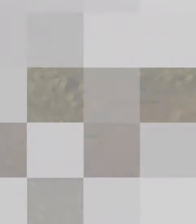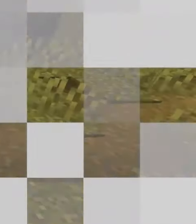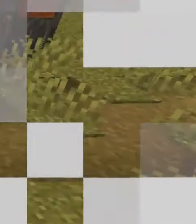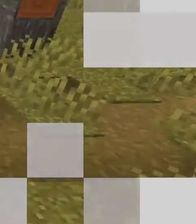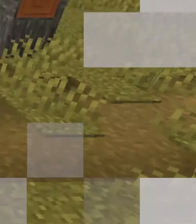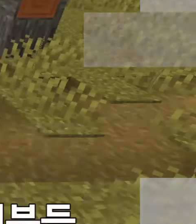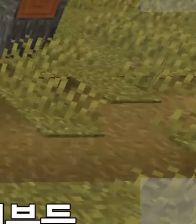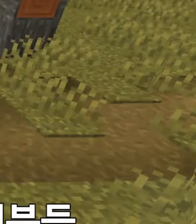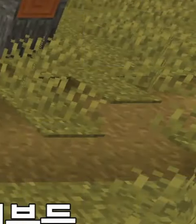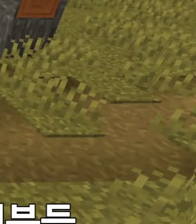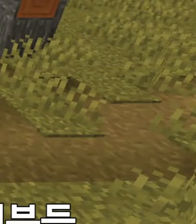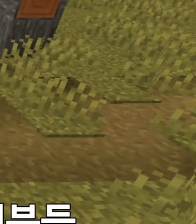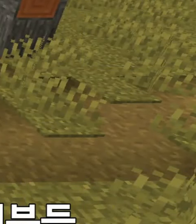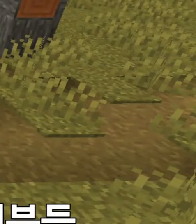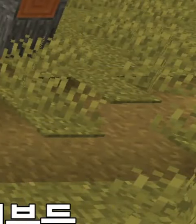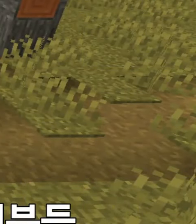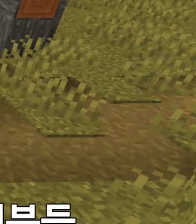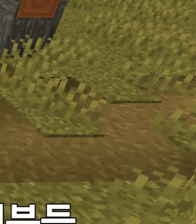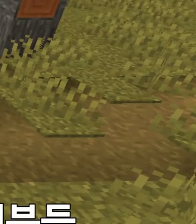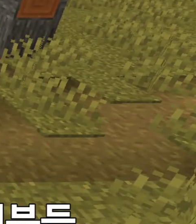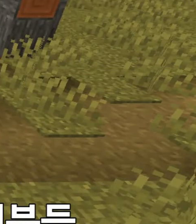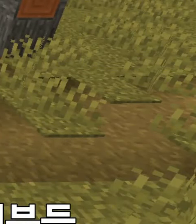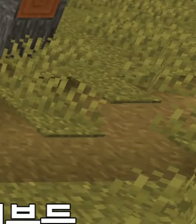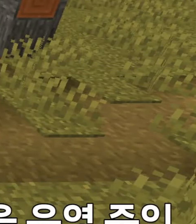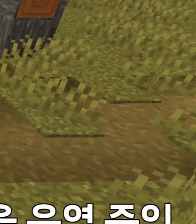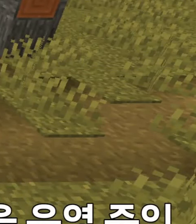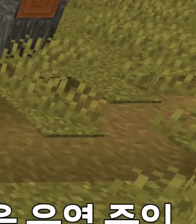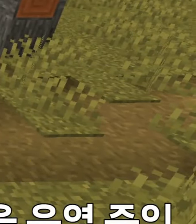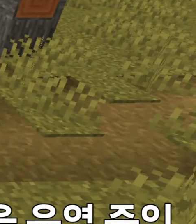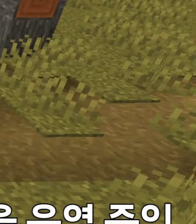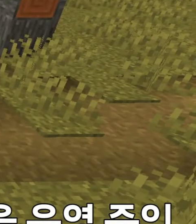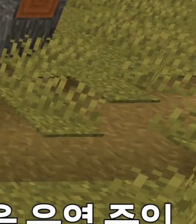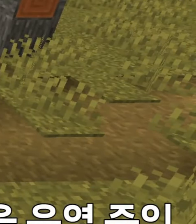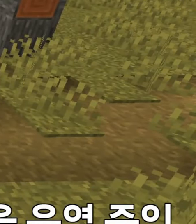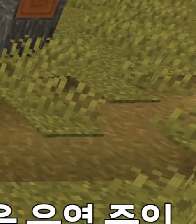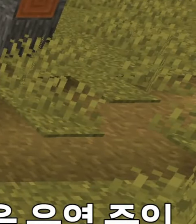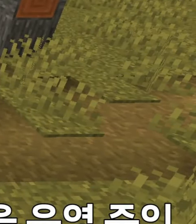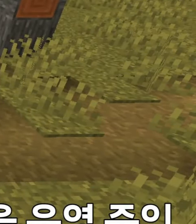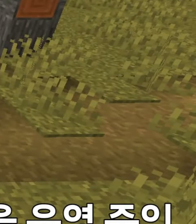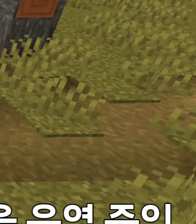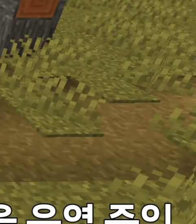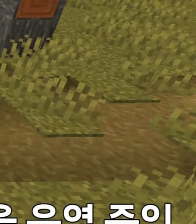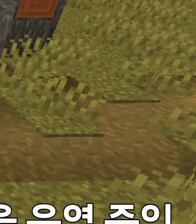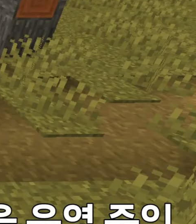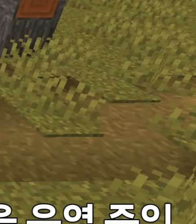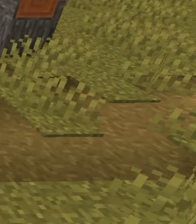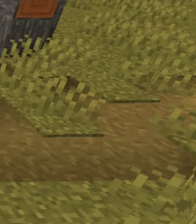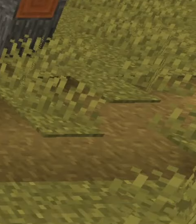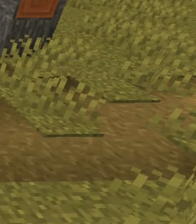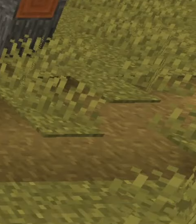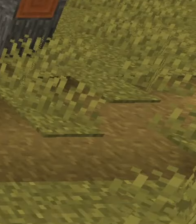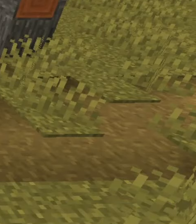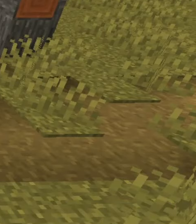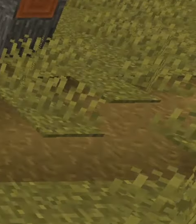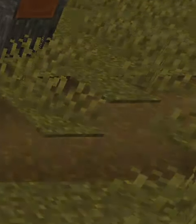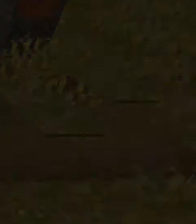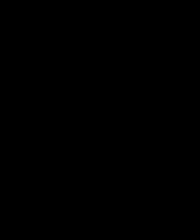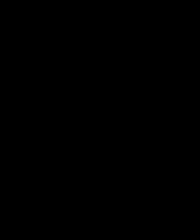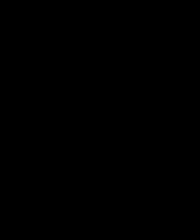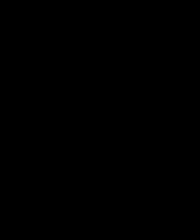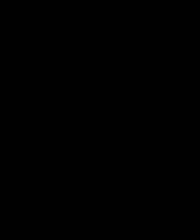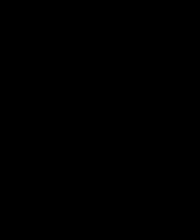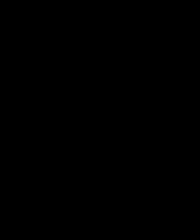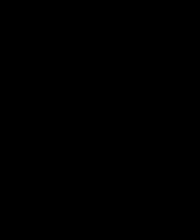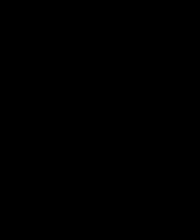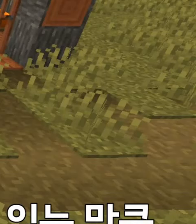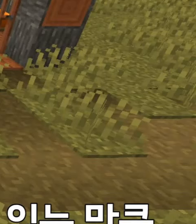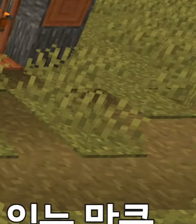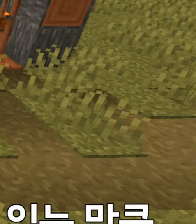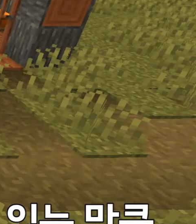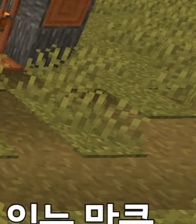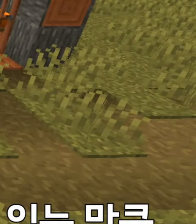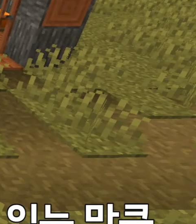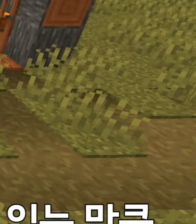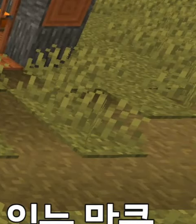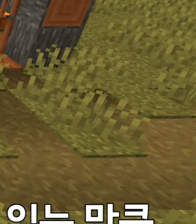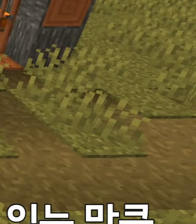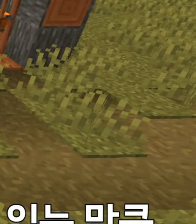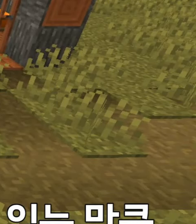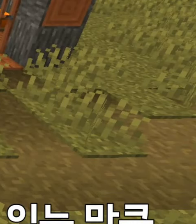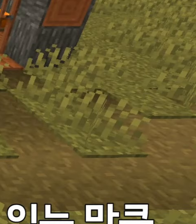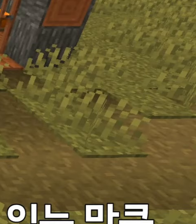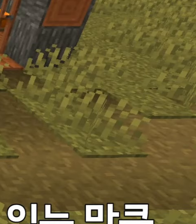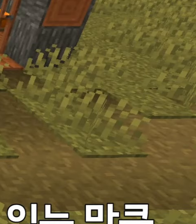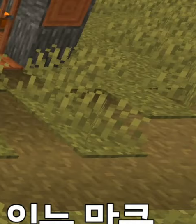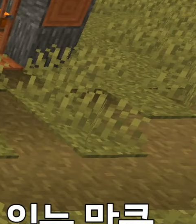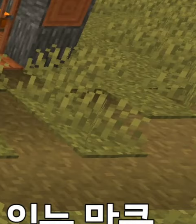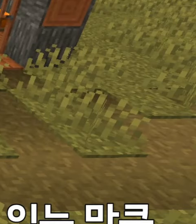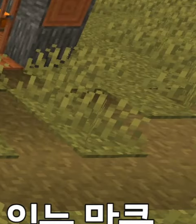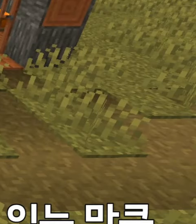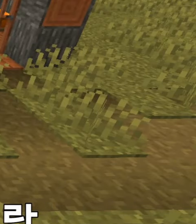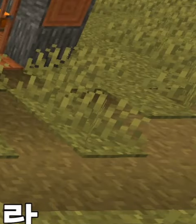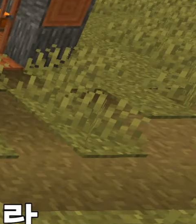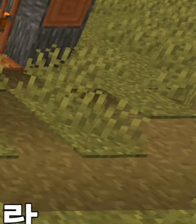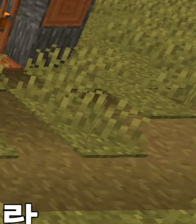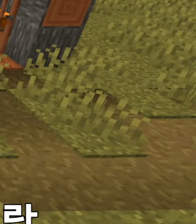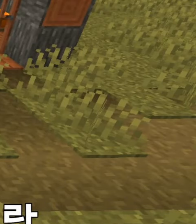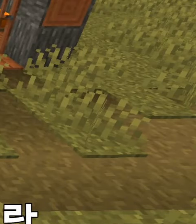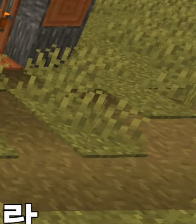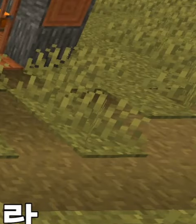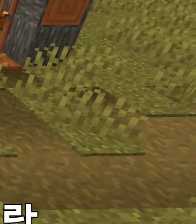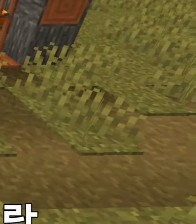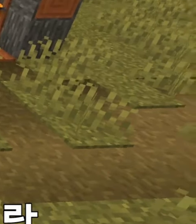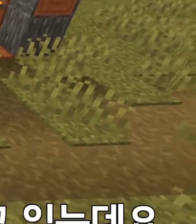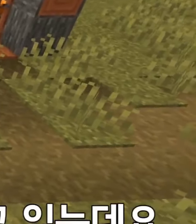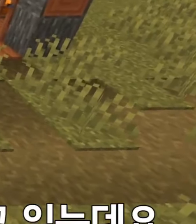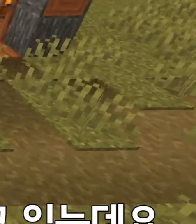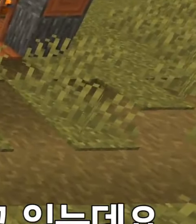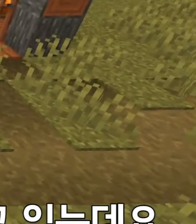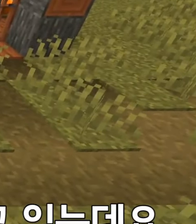BYE.